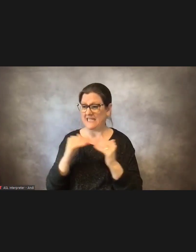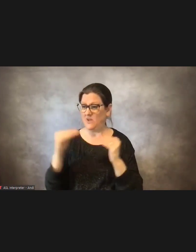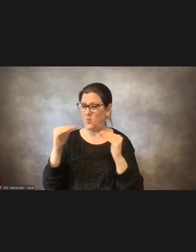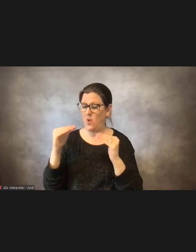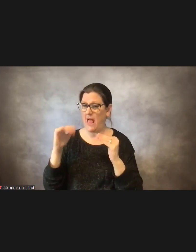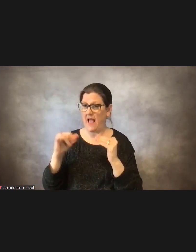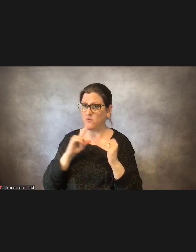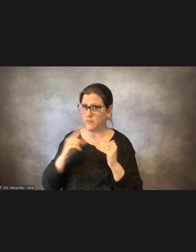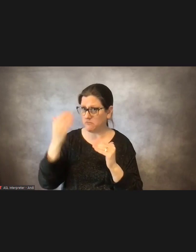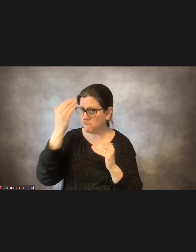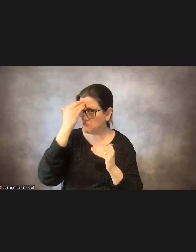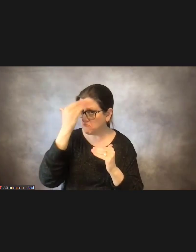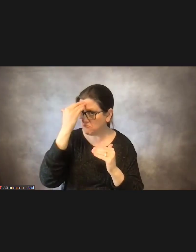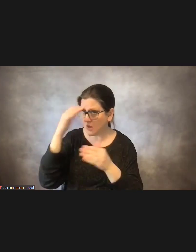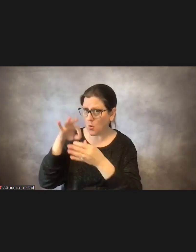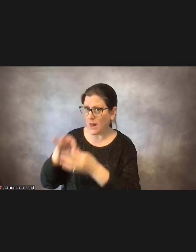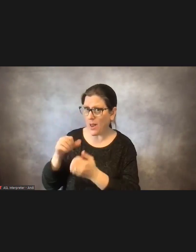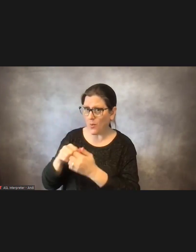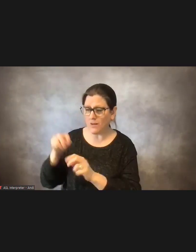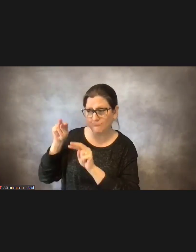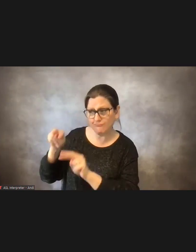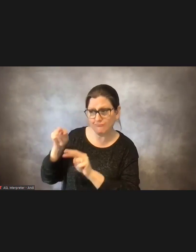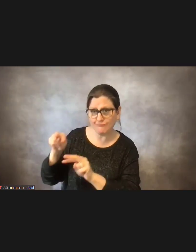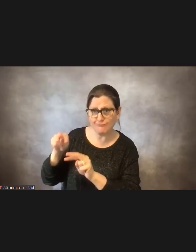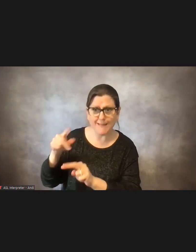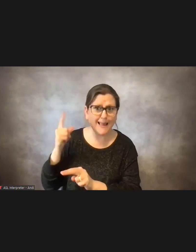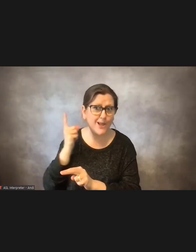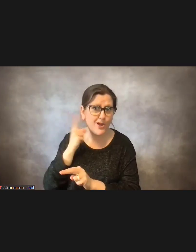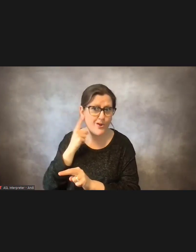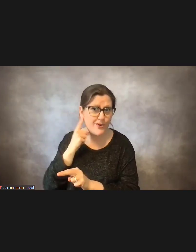conscious conscientious about monitoring the status of hearing